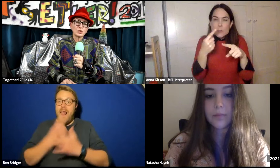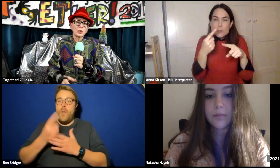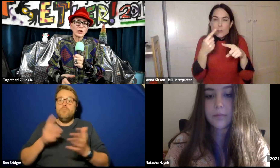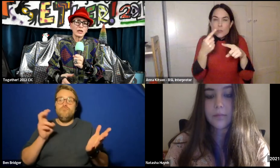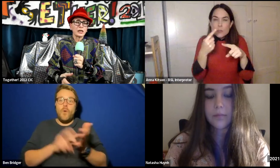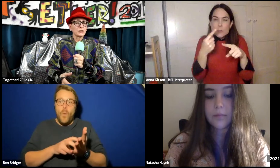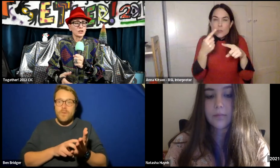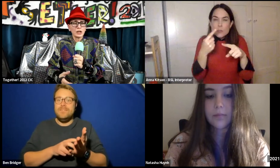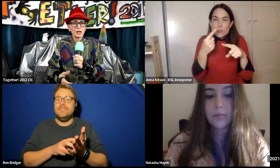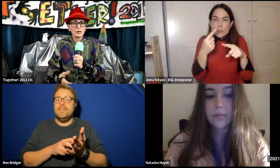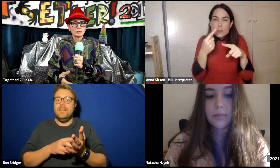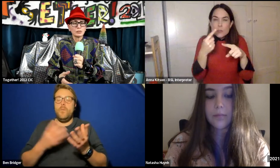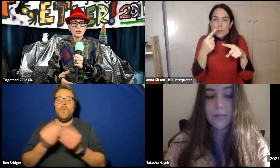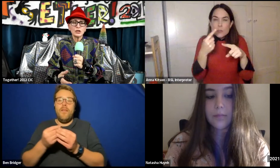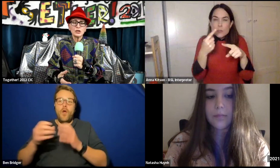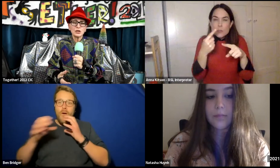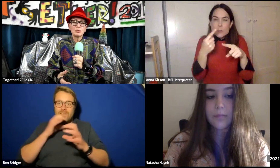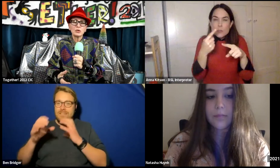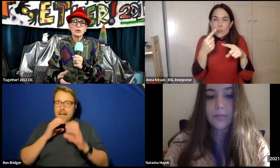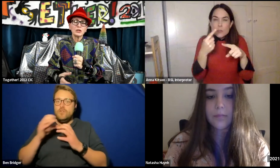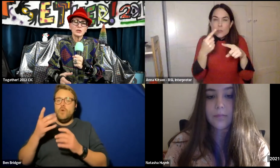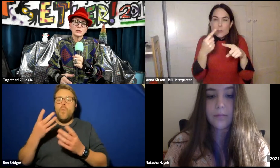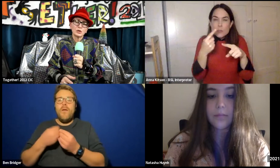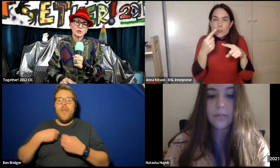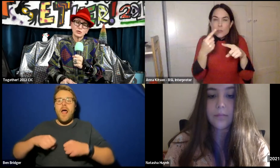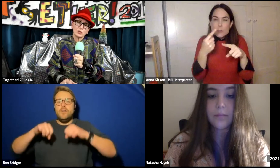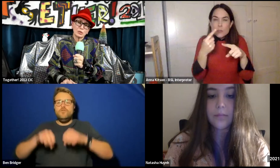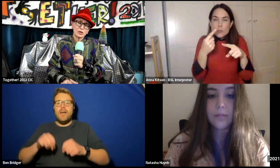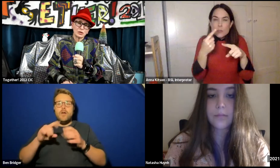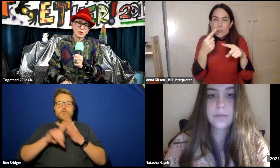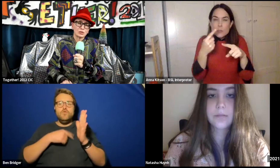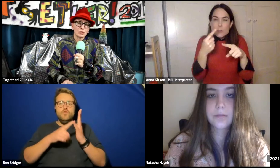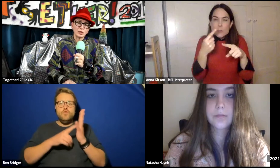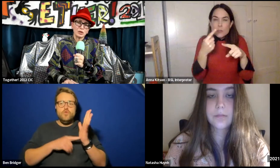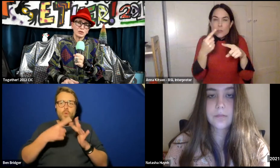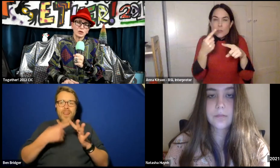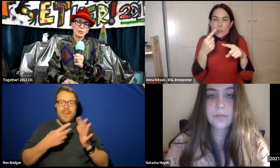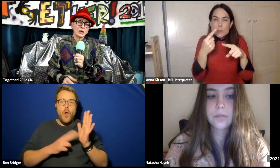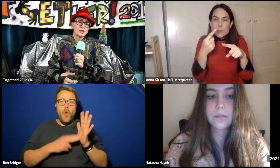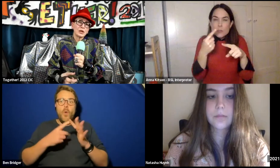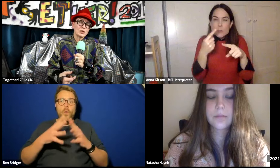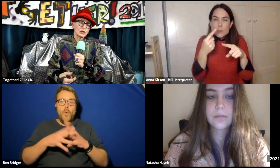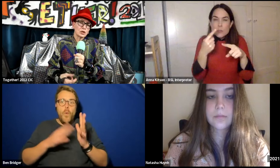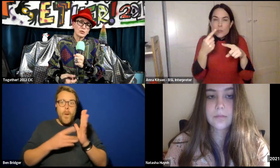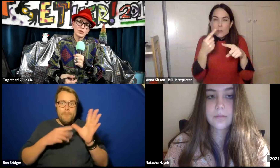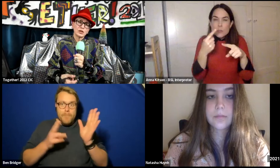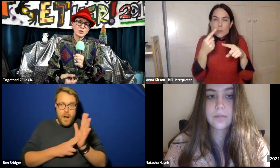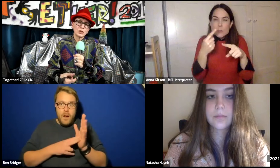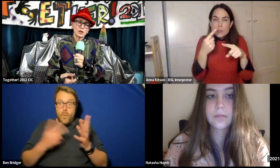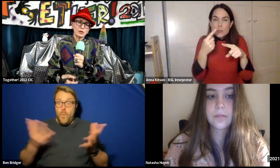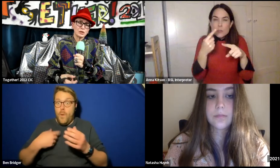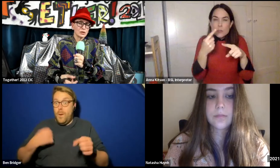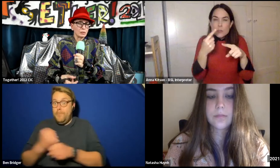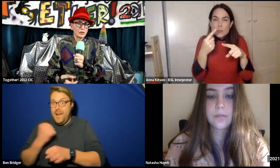where hour Chair, Julie Newman, interviewed the filmmakers for We Make Film so that's a conversation about